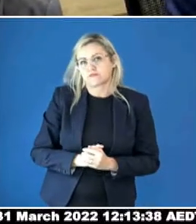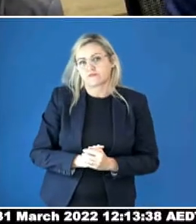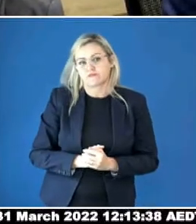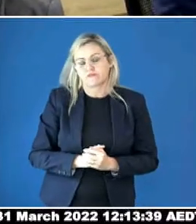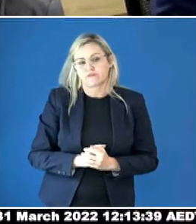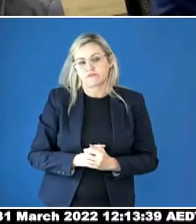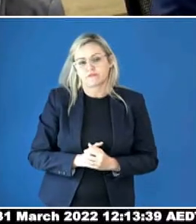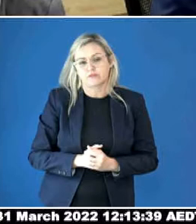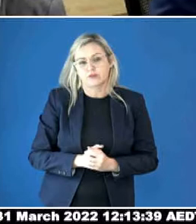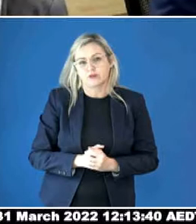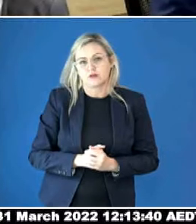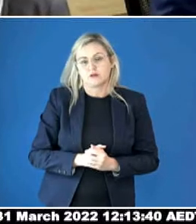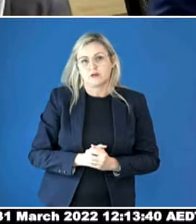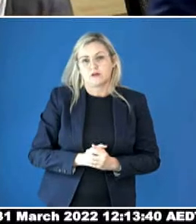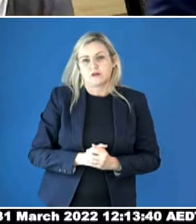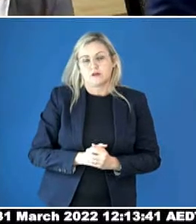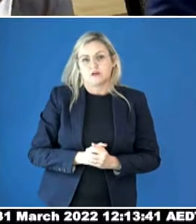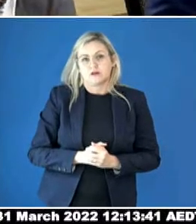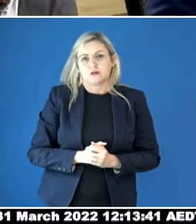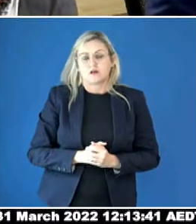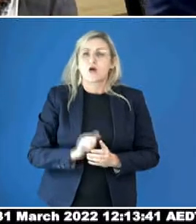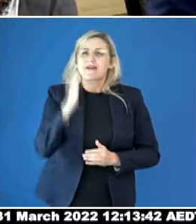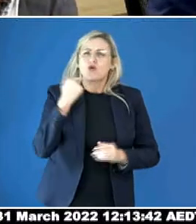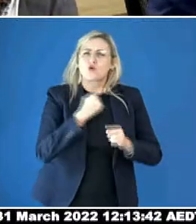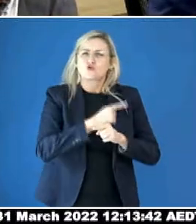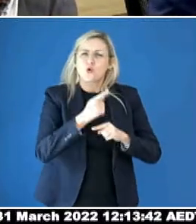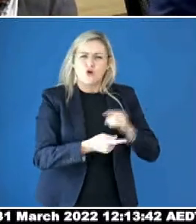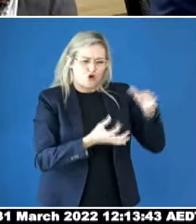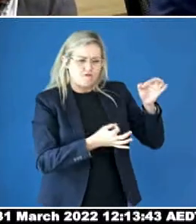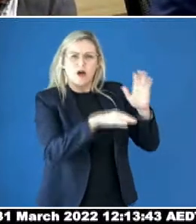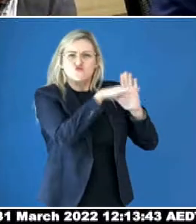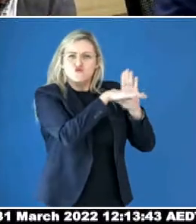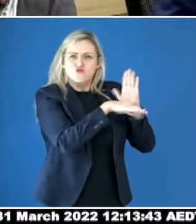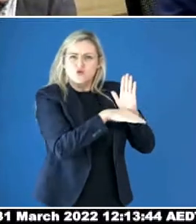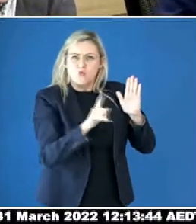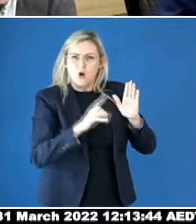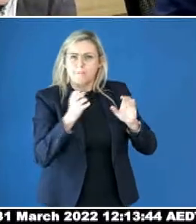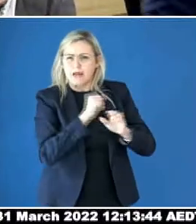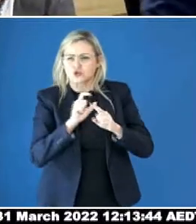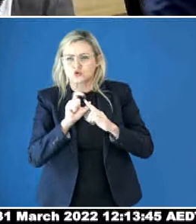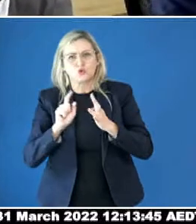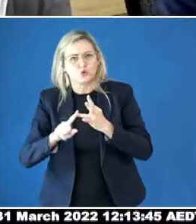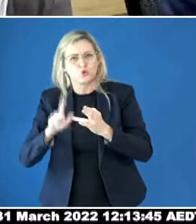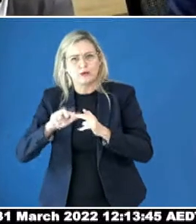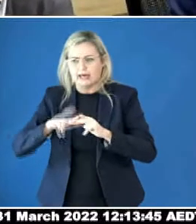The procedure that we have referred to earlier, the Harm Prevention and